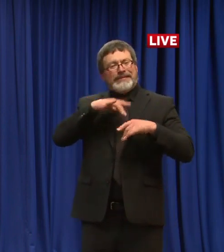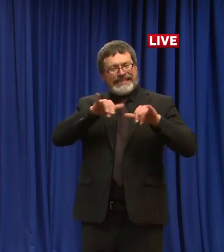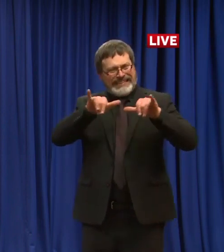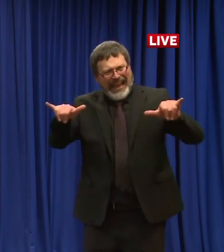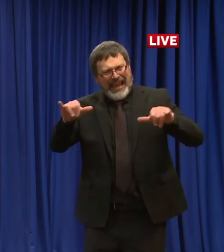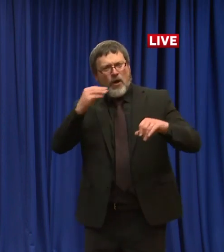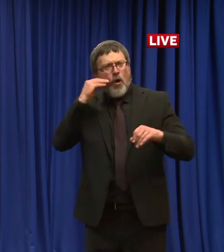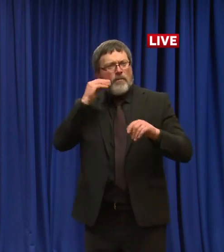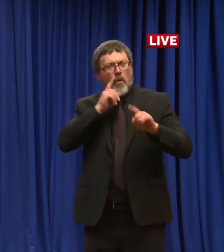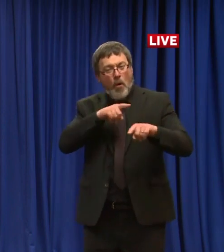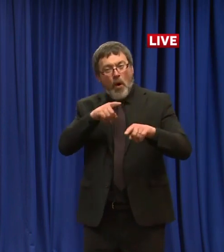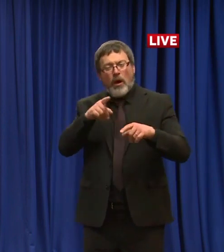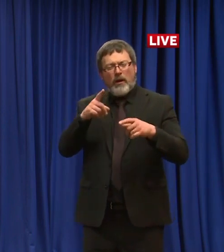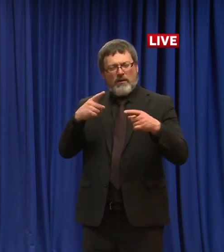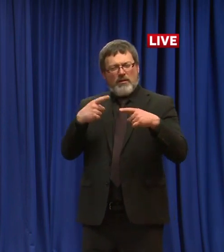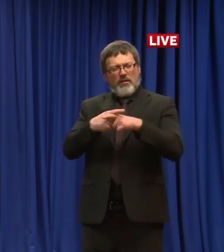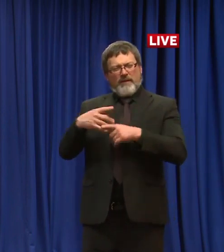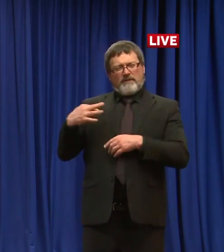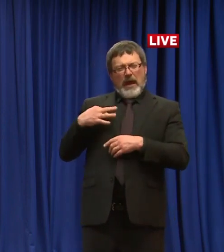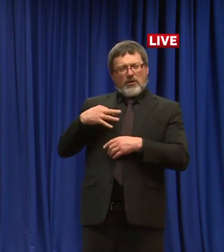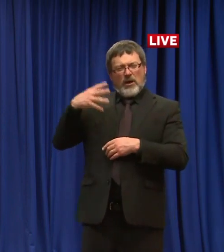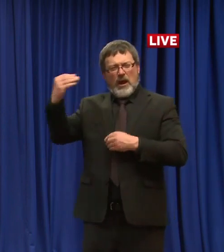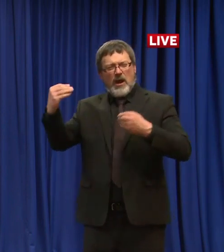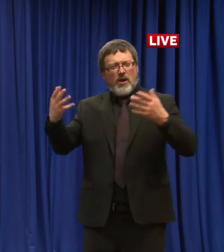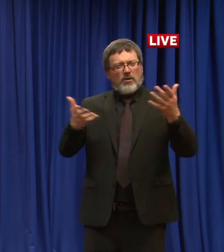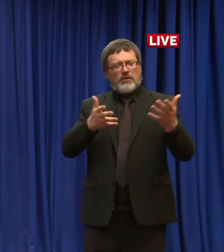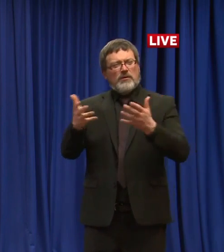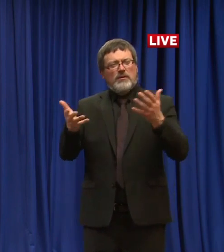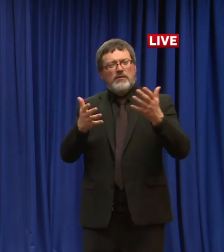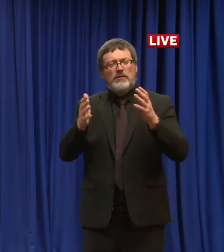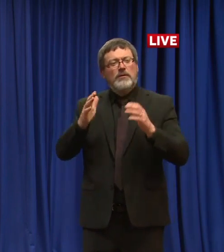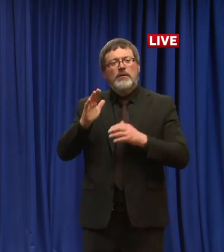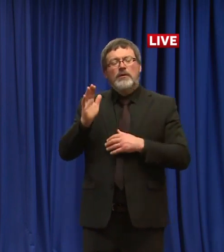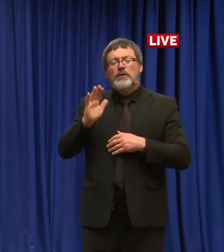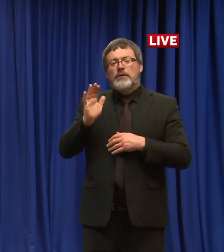VOLUNTEER NEW HAMPSHIRE H BEEN MANAGING THAT FOR THE SAFETY OF EVERYONE LOOK SOMETIMES.